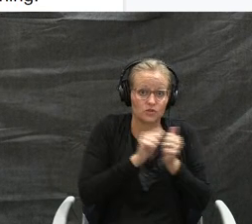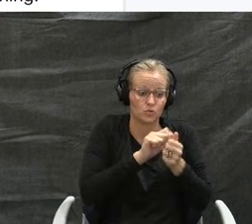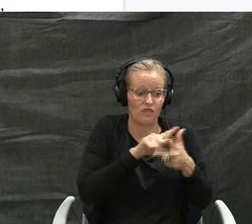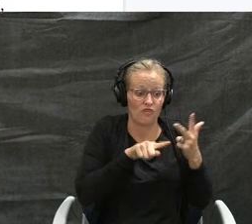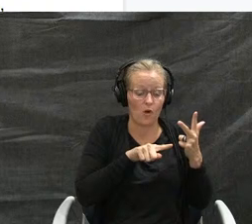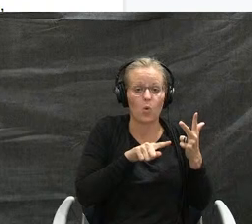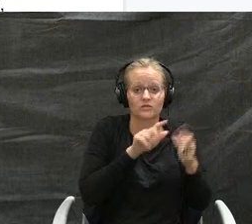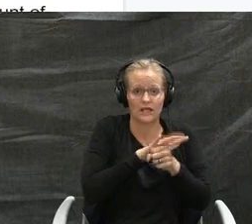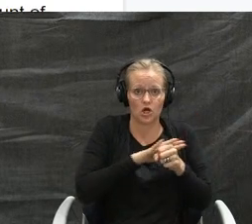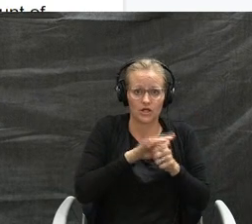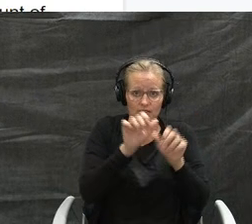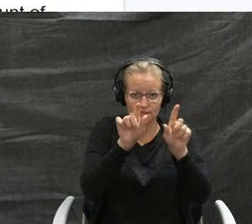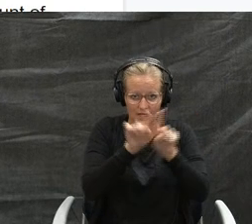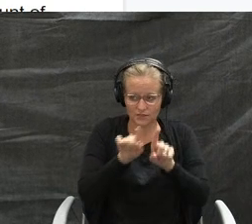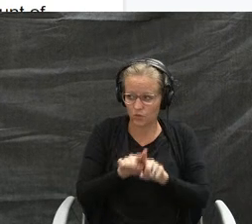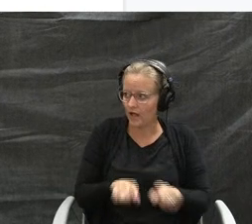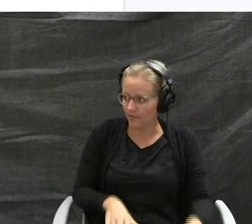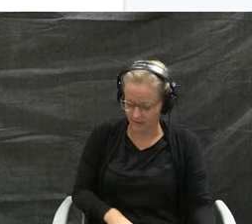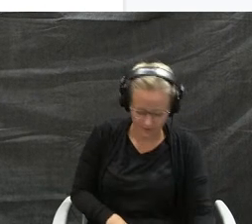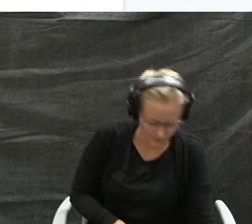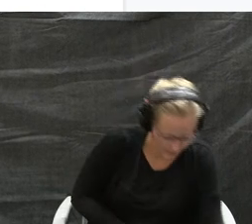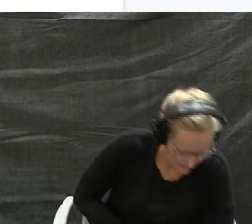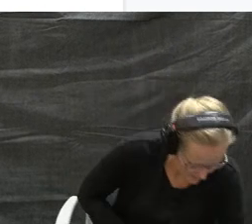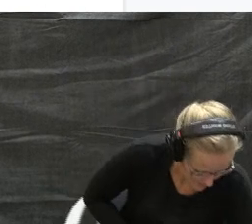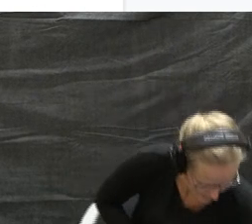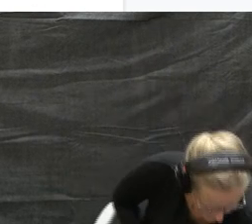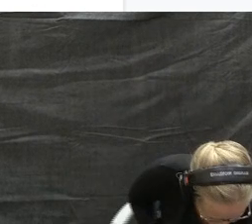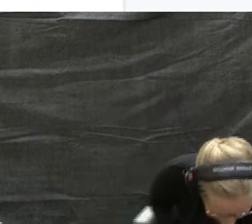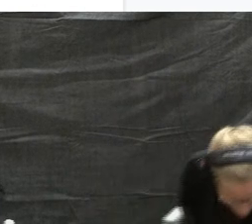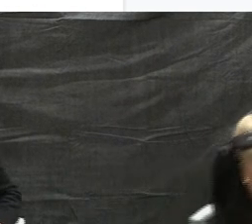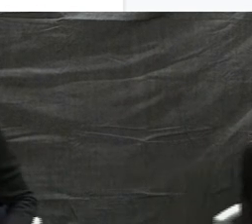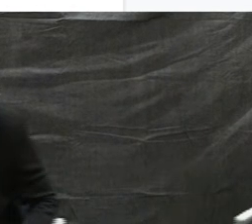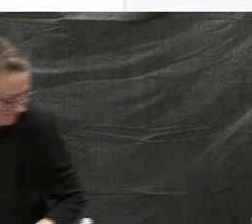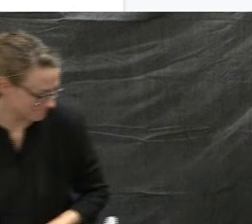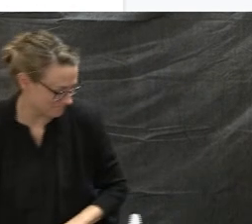well. The third, the third thing that we outlined in